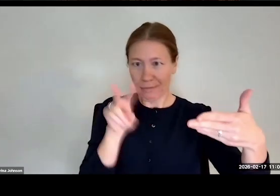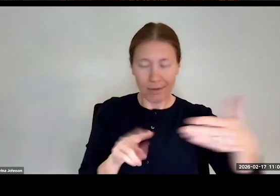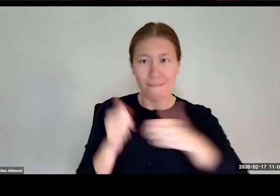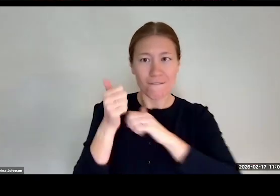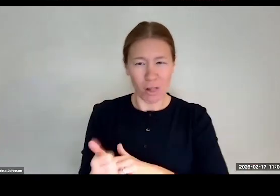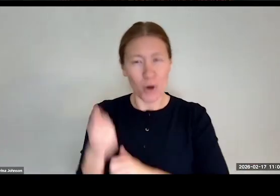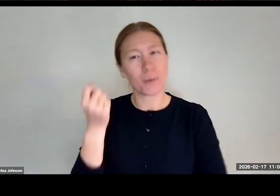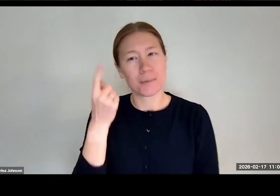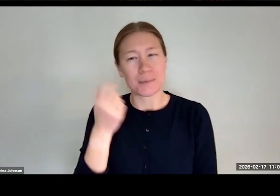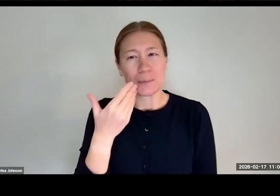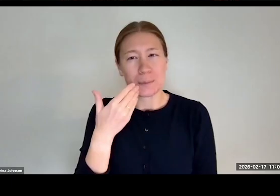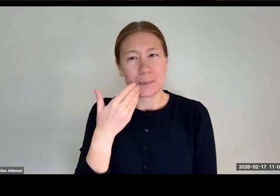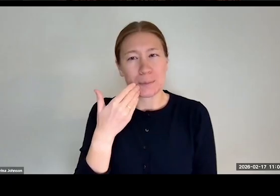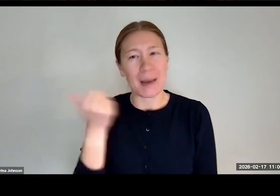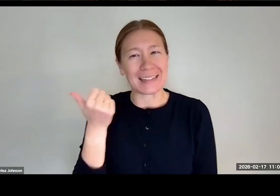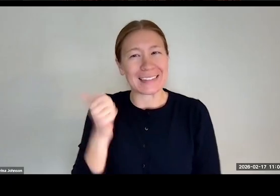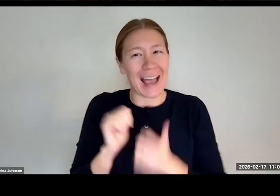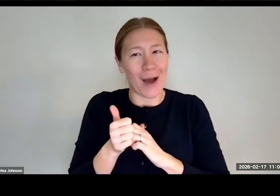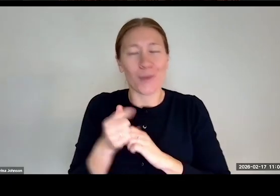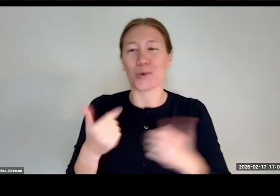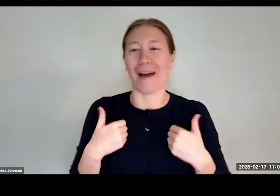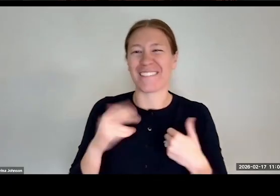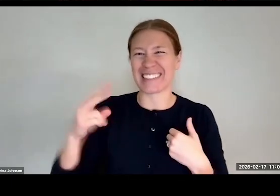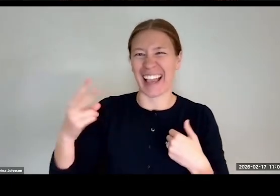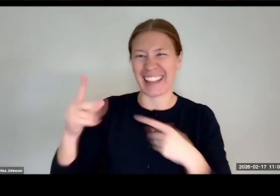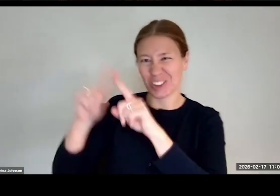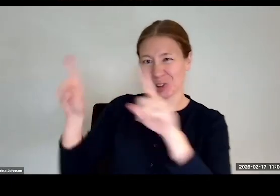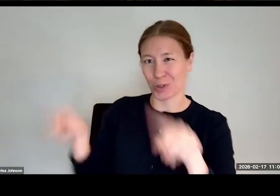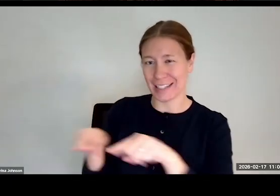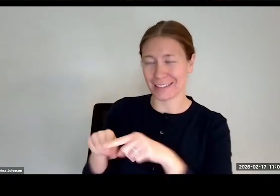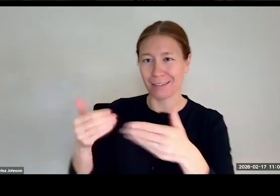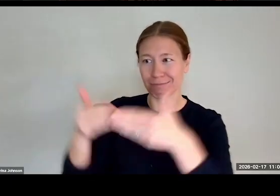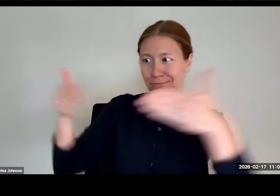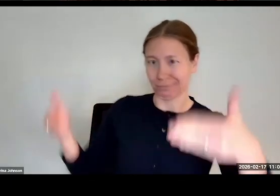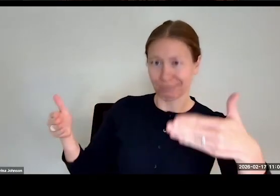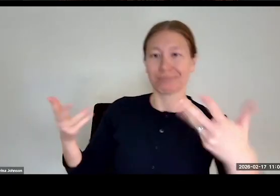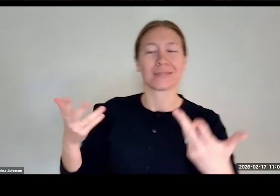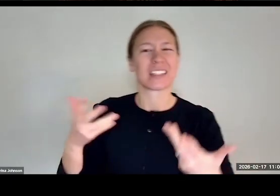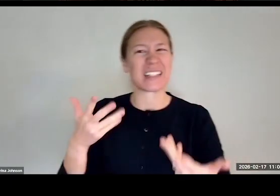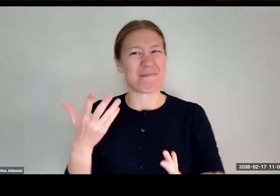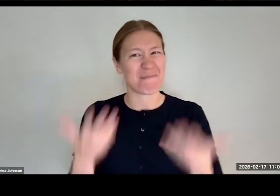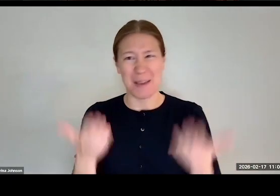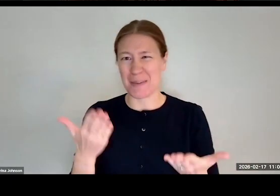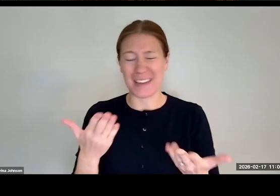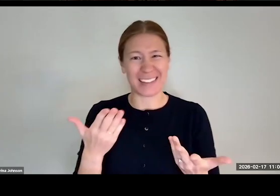that if you have a secondary screen. Otherwise you may wish to hold onto those and try to go in and fix those up on your own time